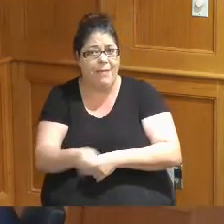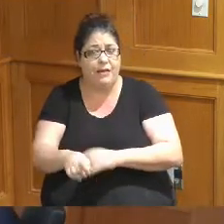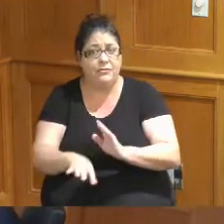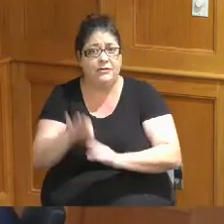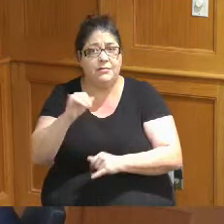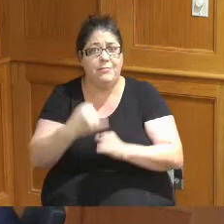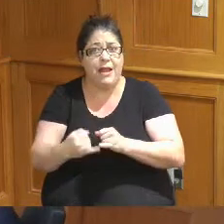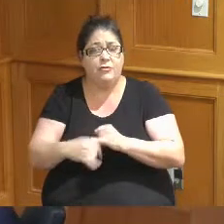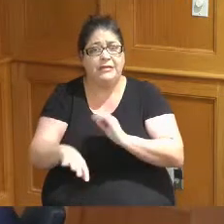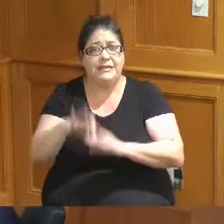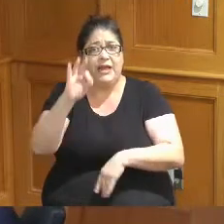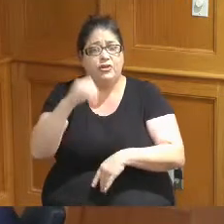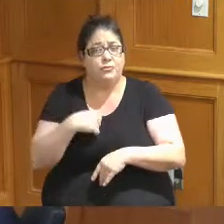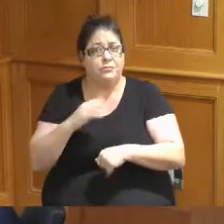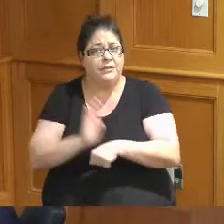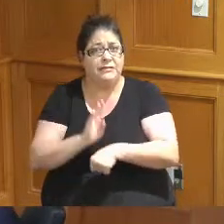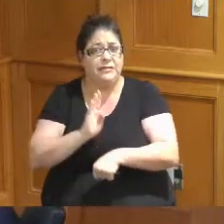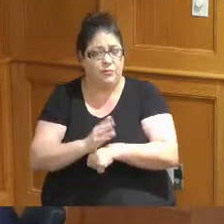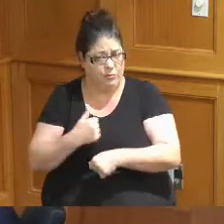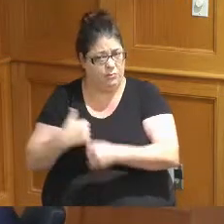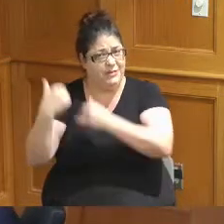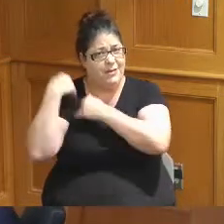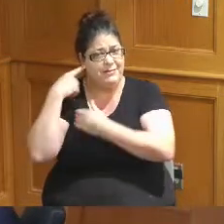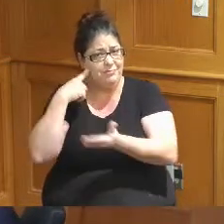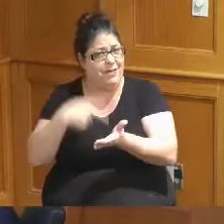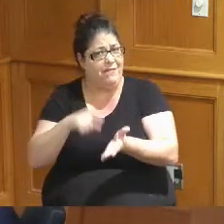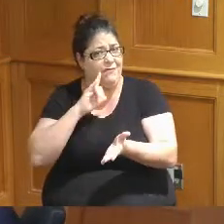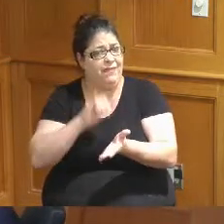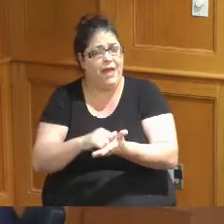that we're responsible for paying or is this some other type of thing